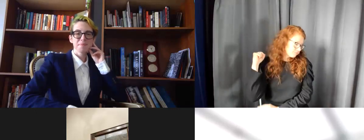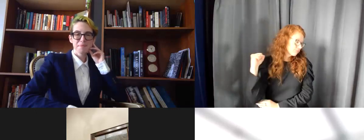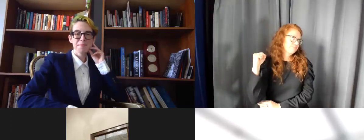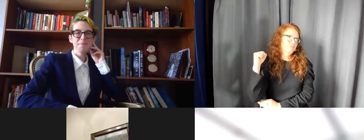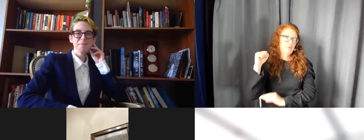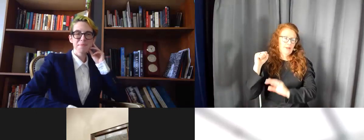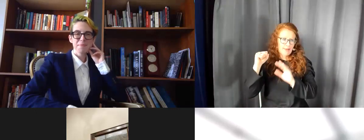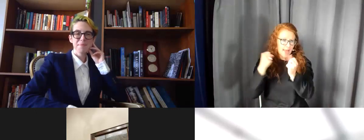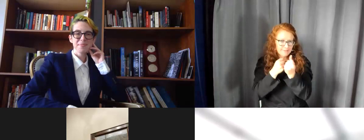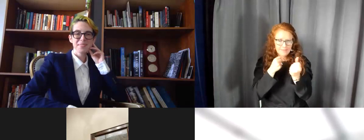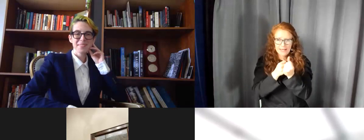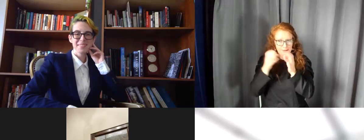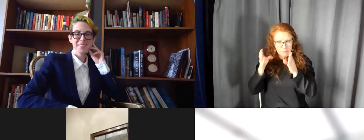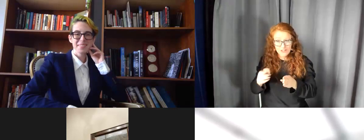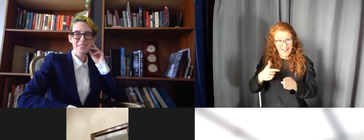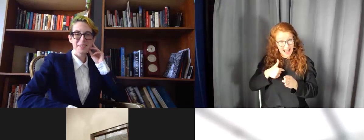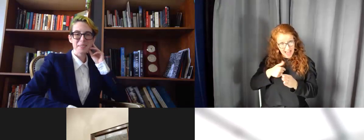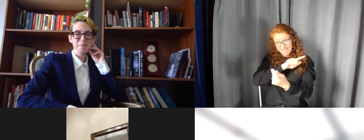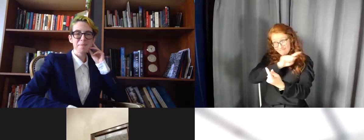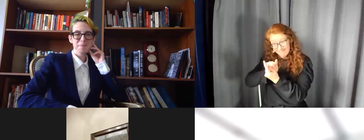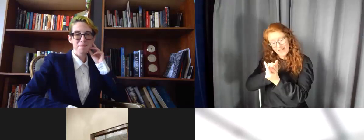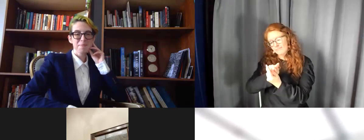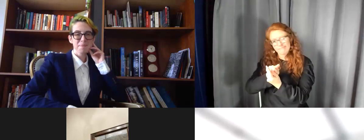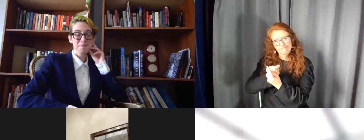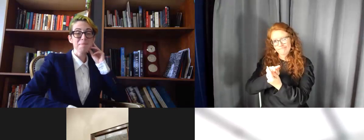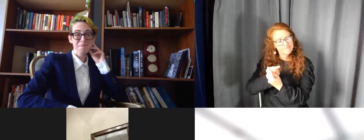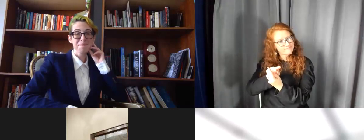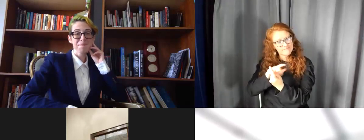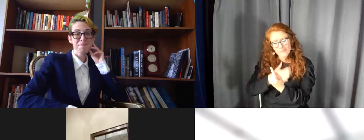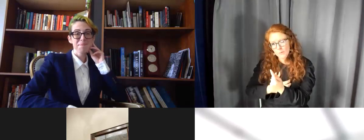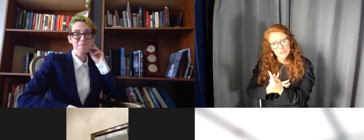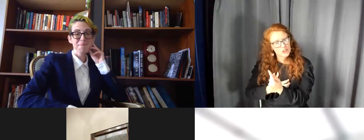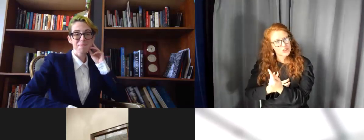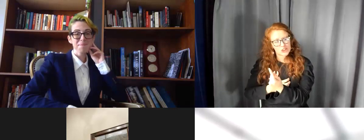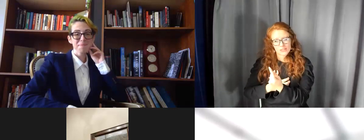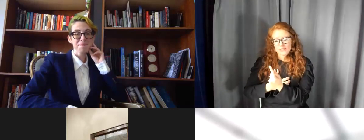Jordan Radford: I didn't get to meet her personally, though, but I wish I would have, because that would have been pretty cool.